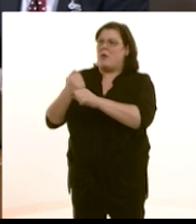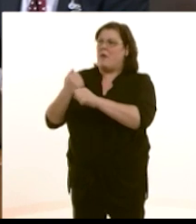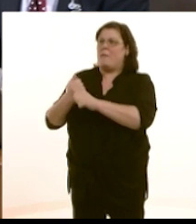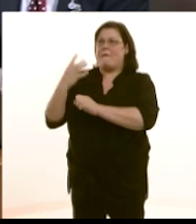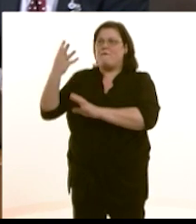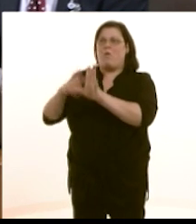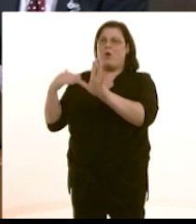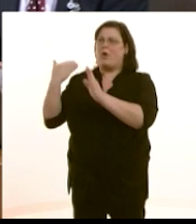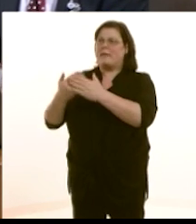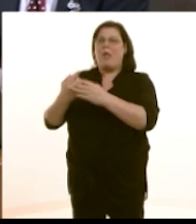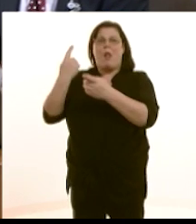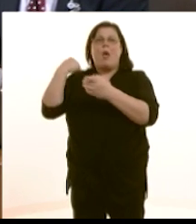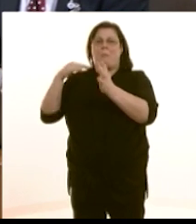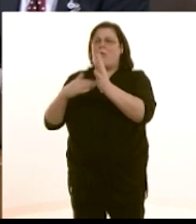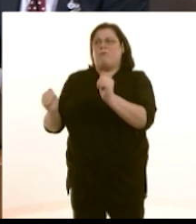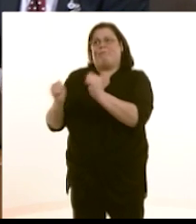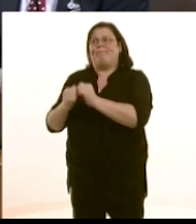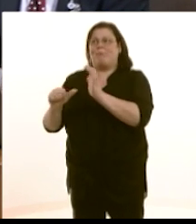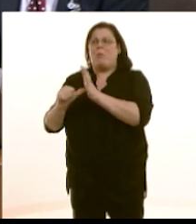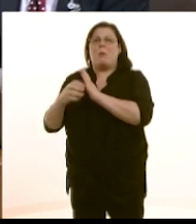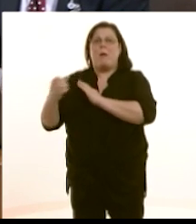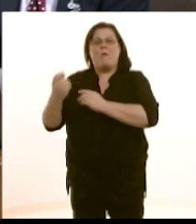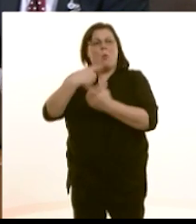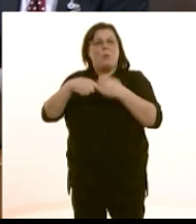that this was an issue. We do need to see action on this now. We will work with the